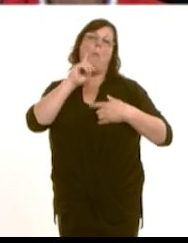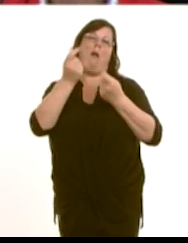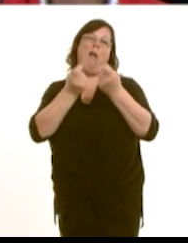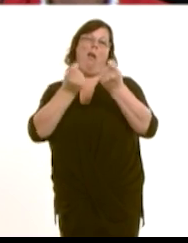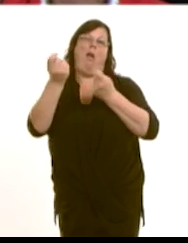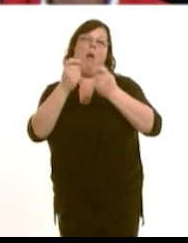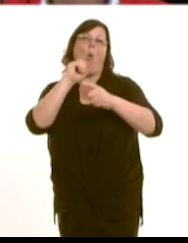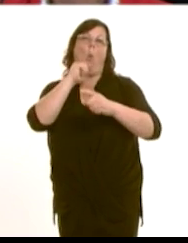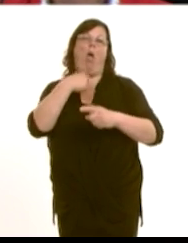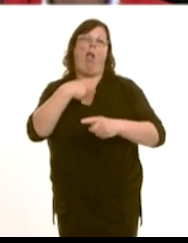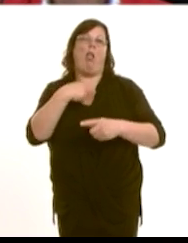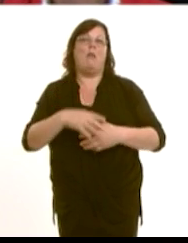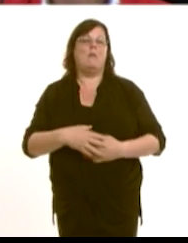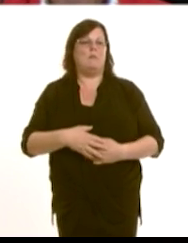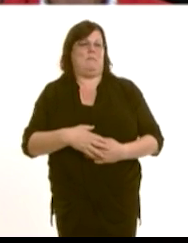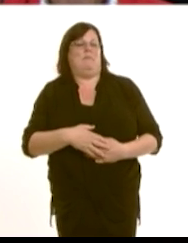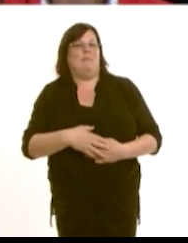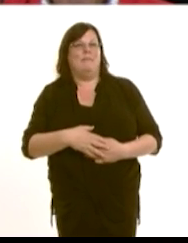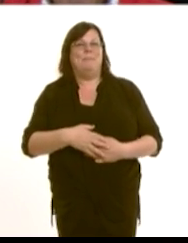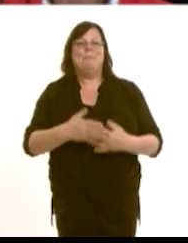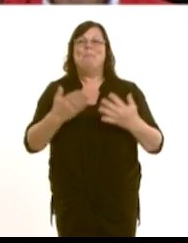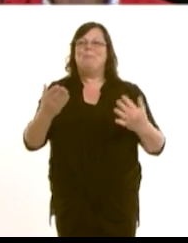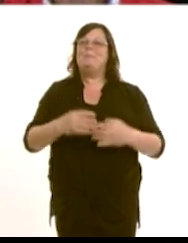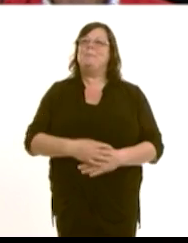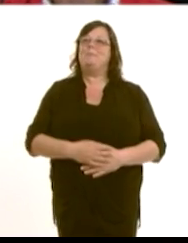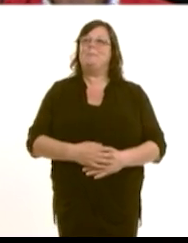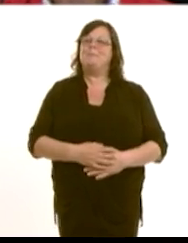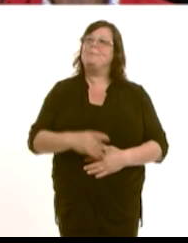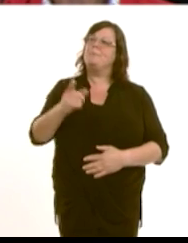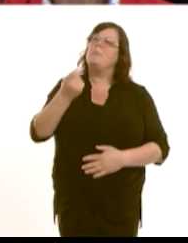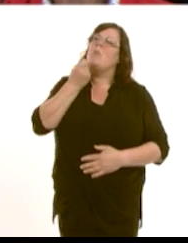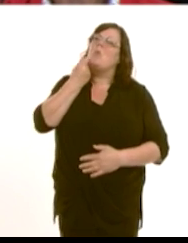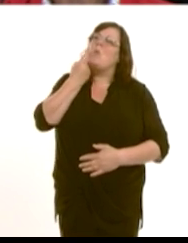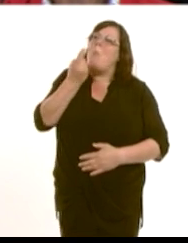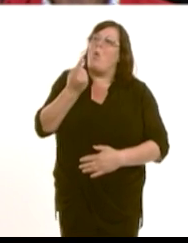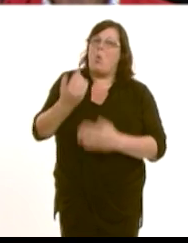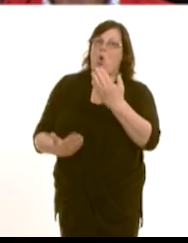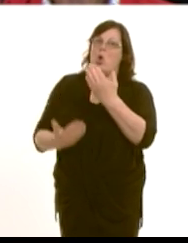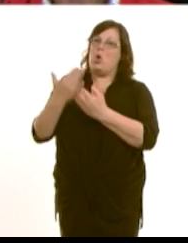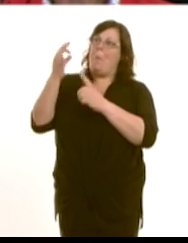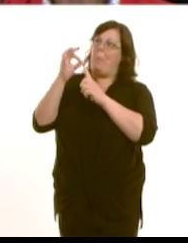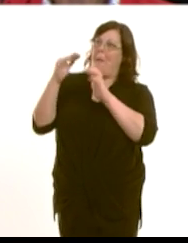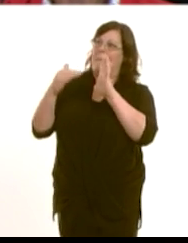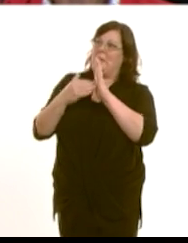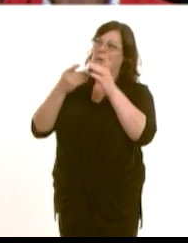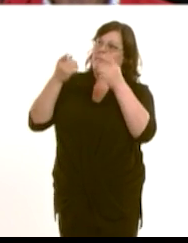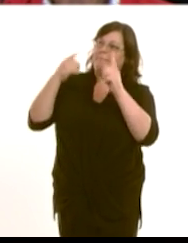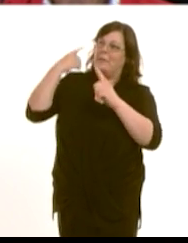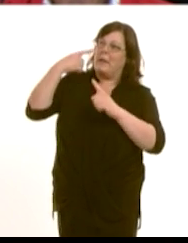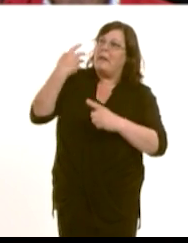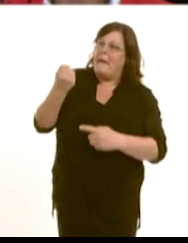First Minister, tomorrow there will be a new Prime Minister, who says she intends to implement